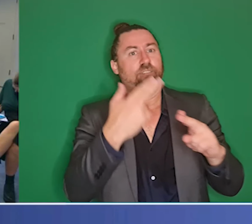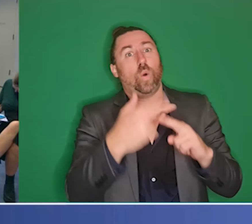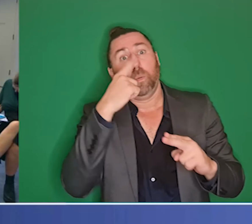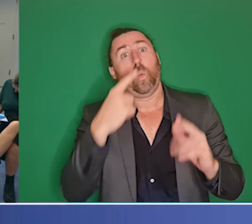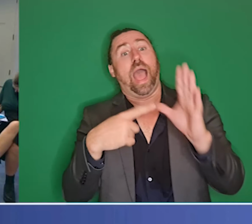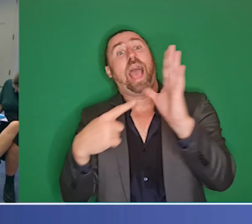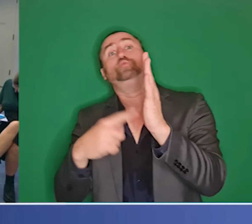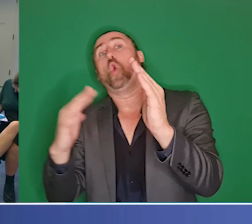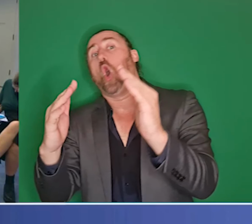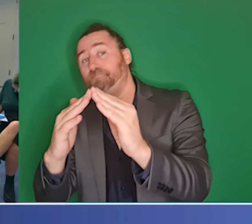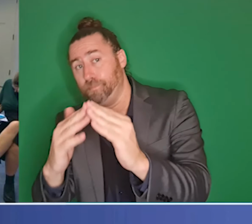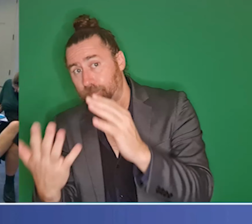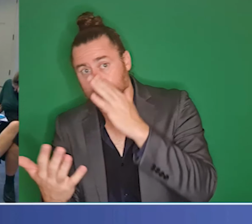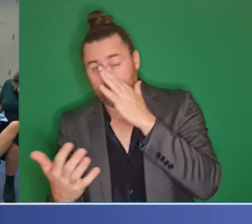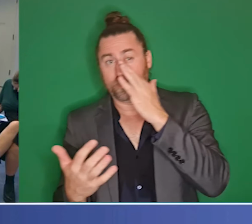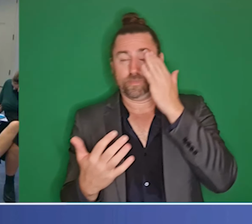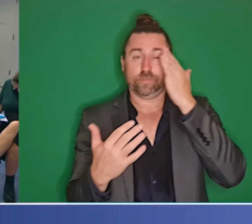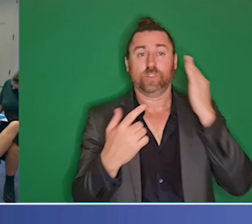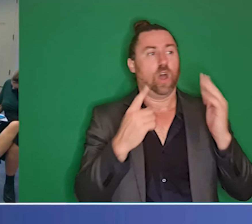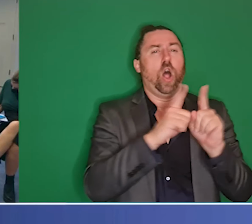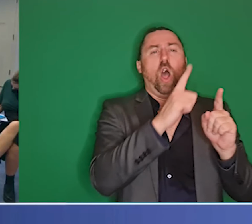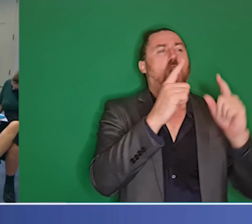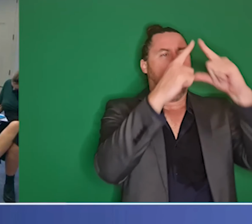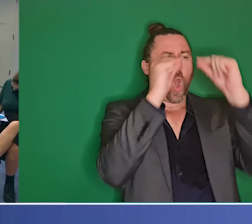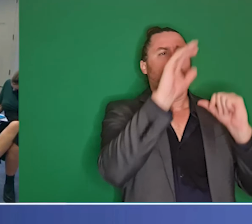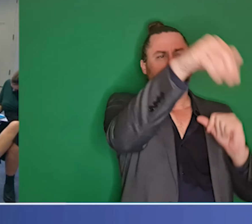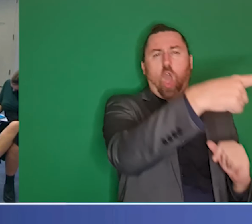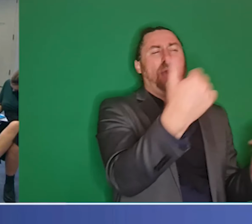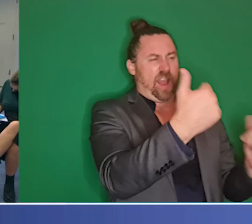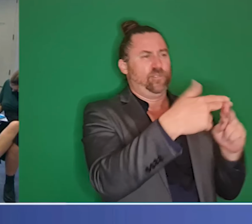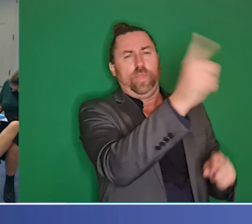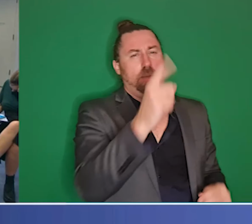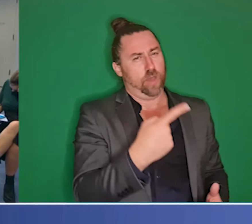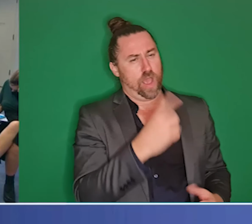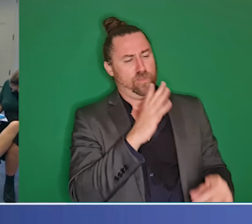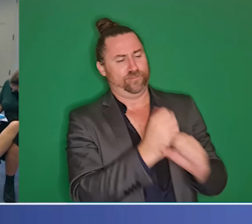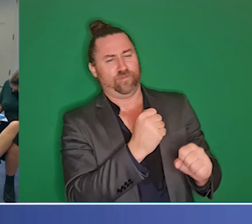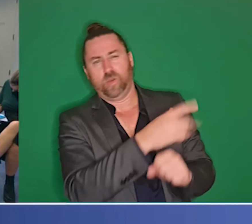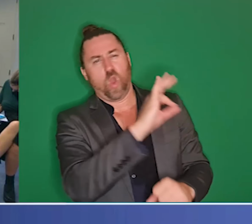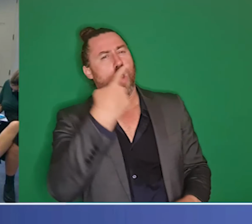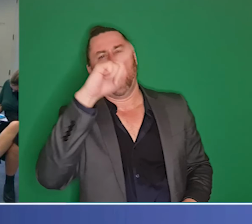The supply you talk about for August was for aged care residents. Didn't the government fail to secure enough supply